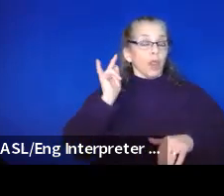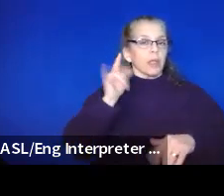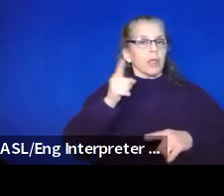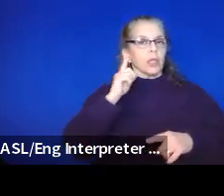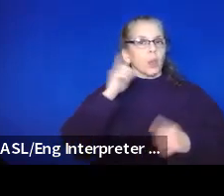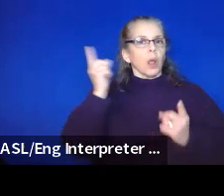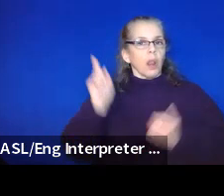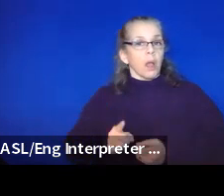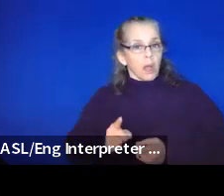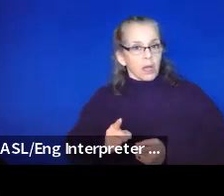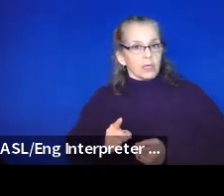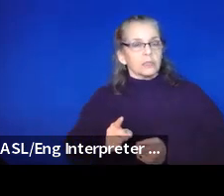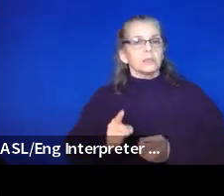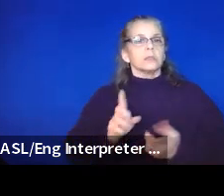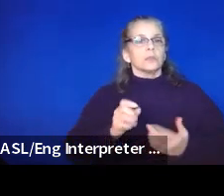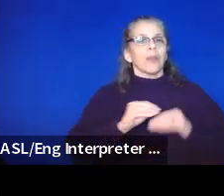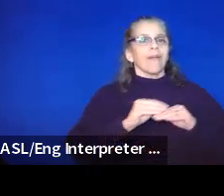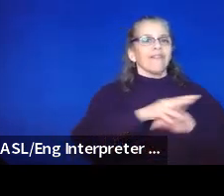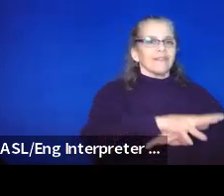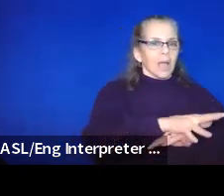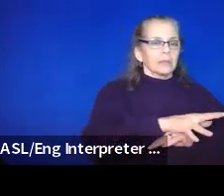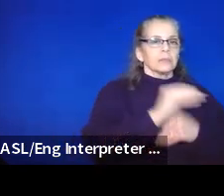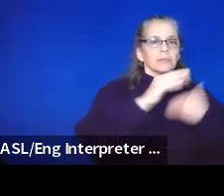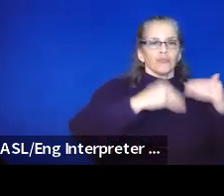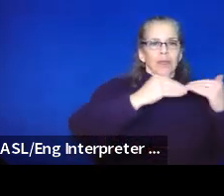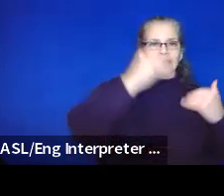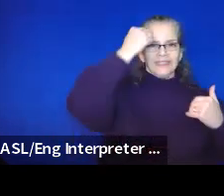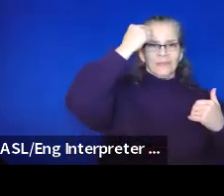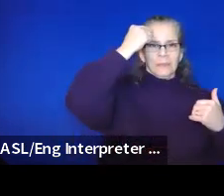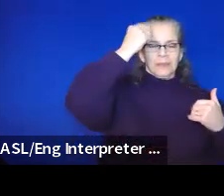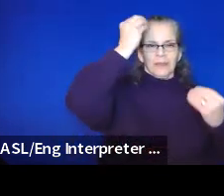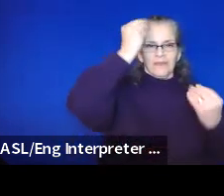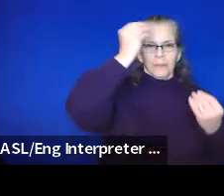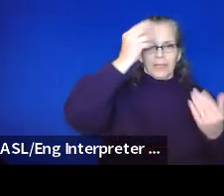and also how you express yourselves. There's a whole long story for that.